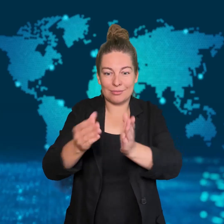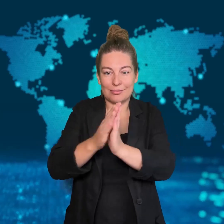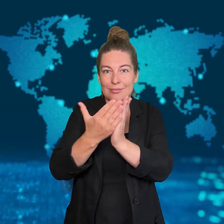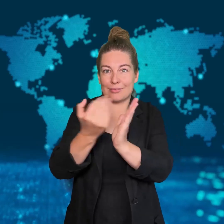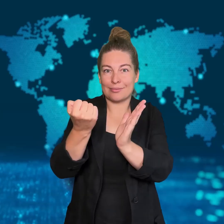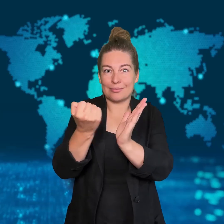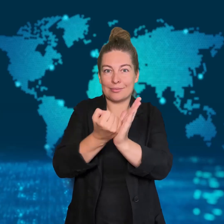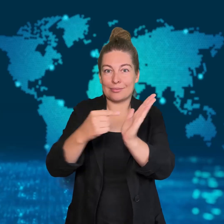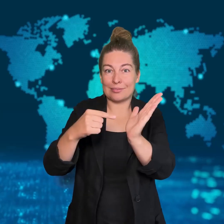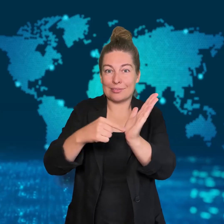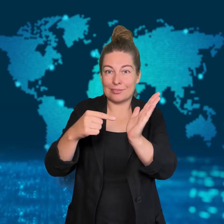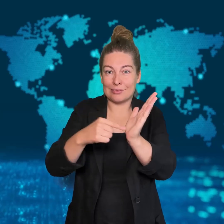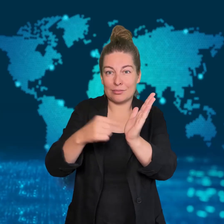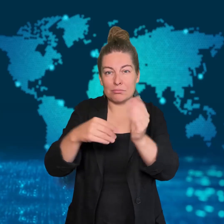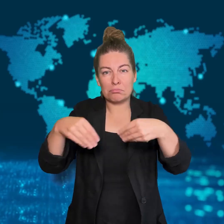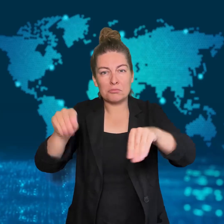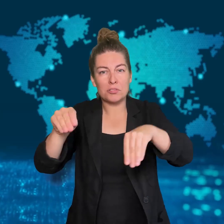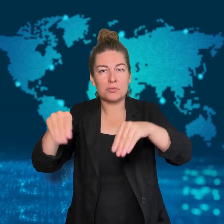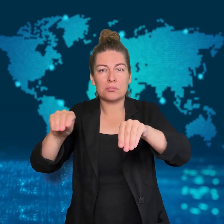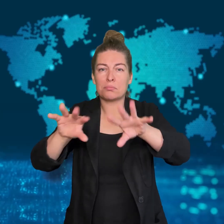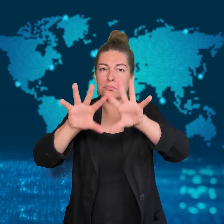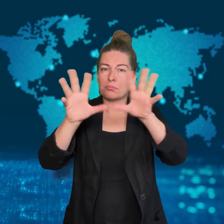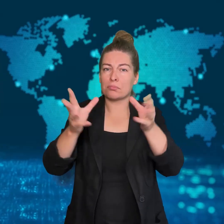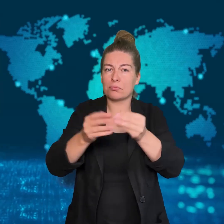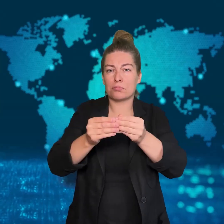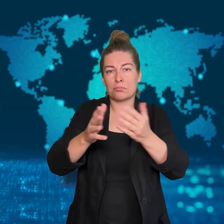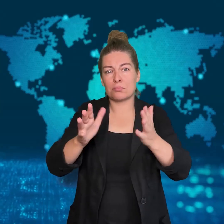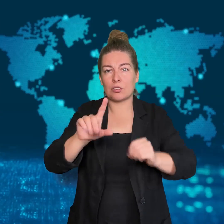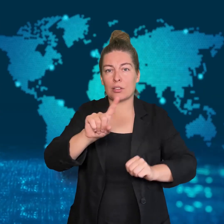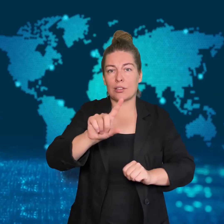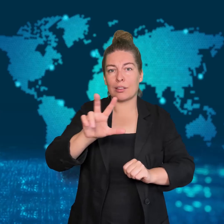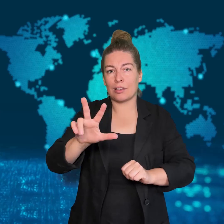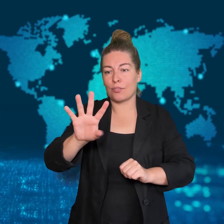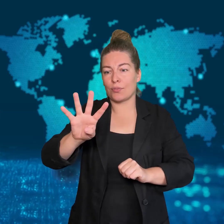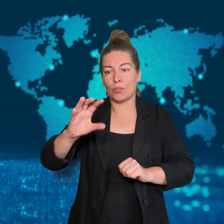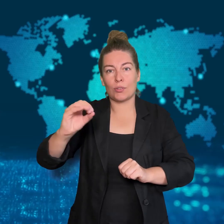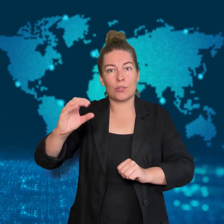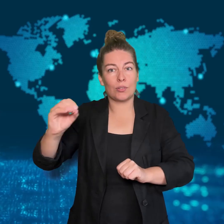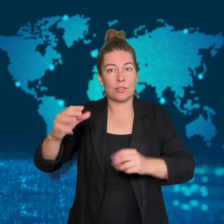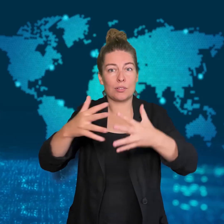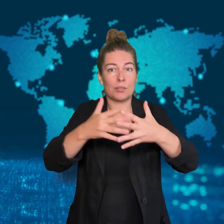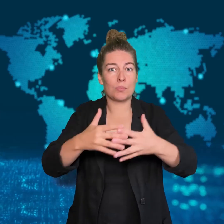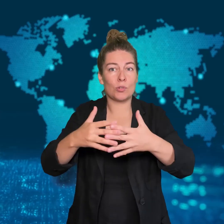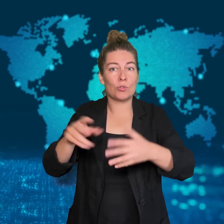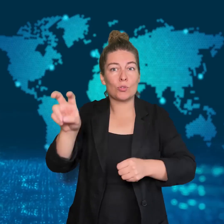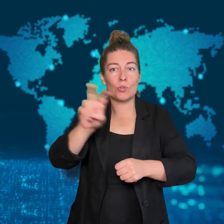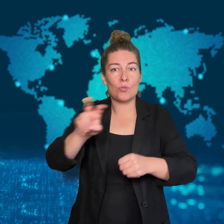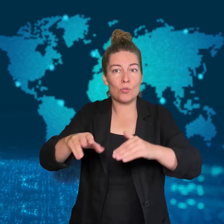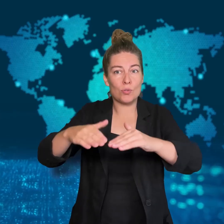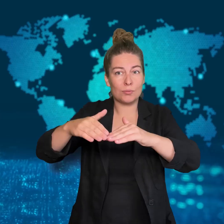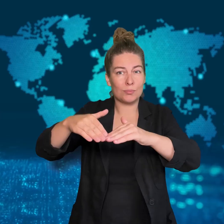The director of that hospital has been accused of working with